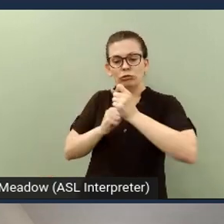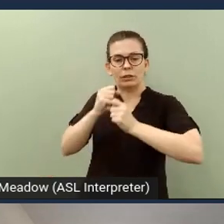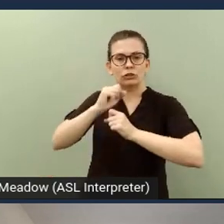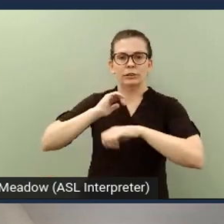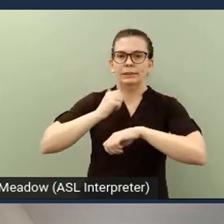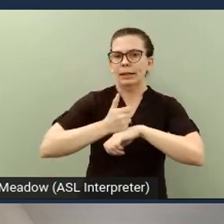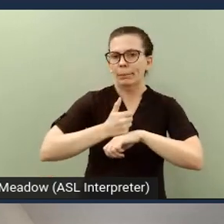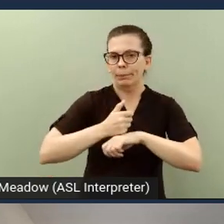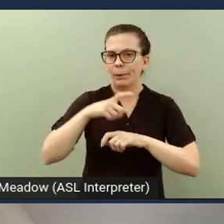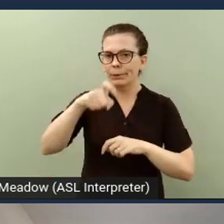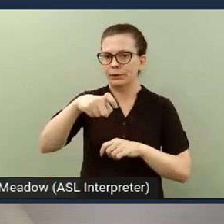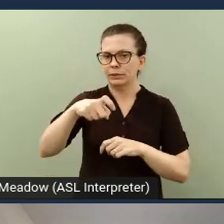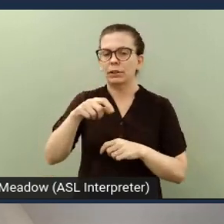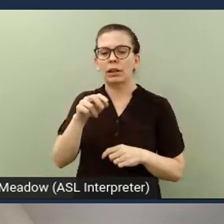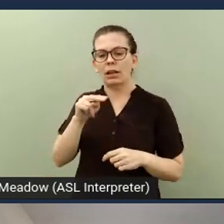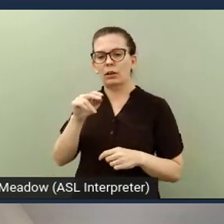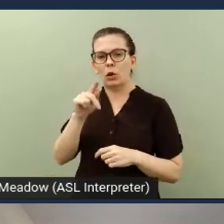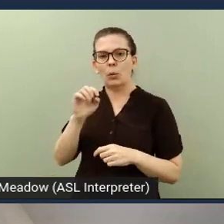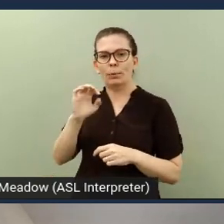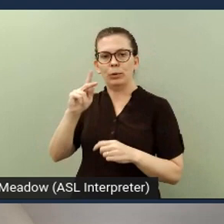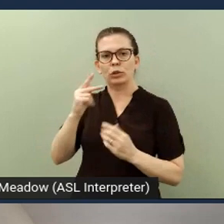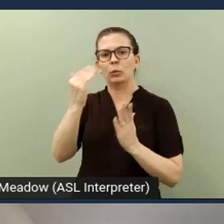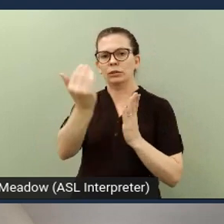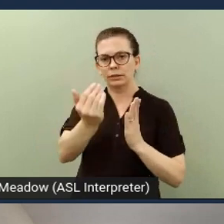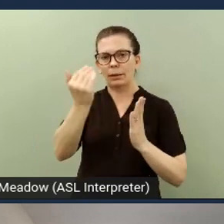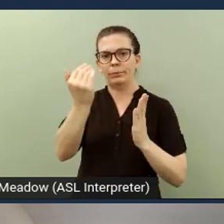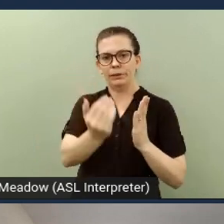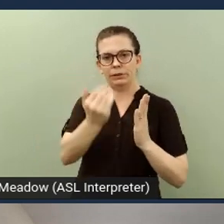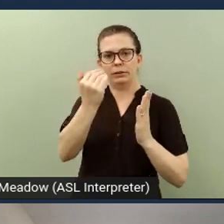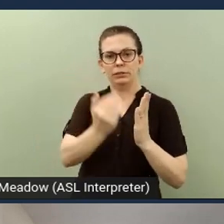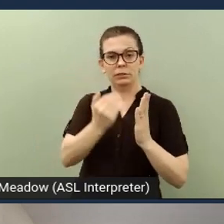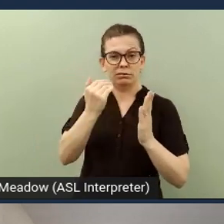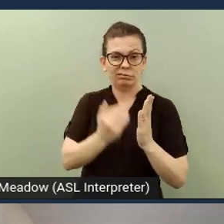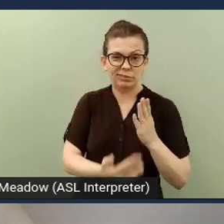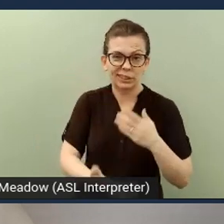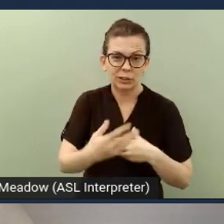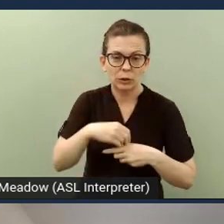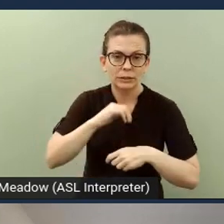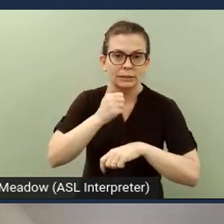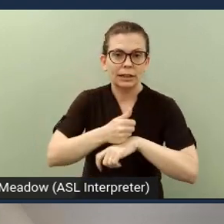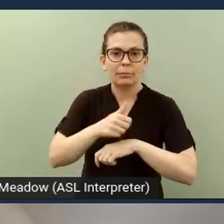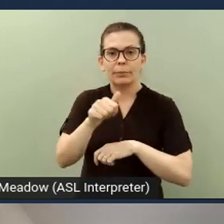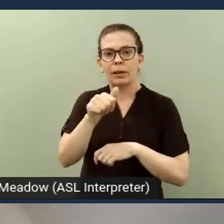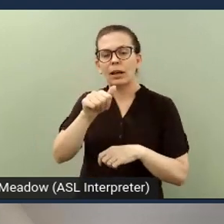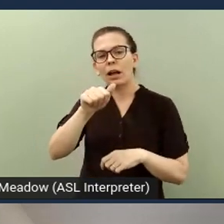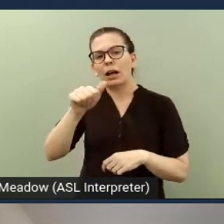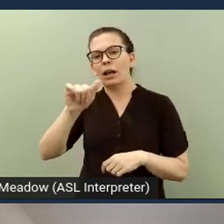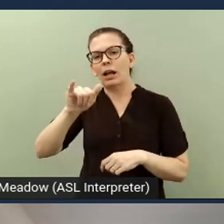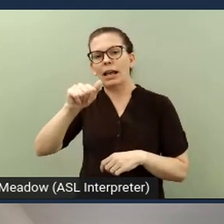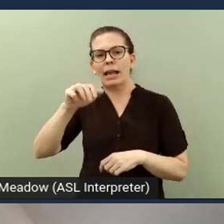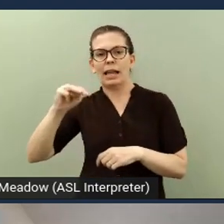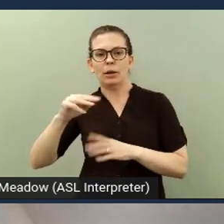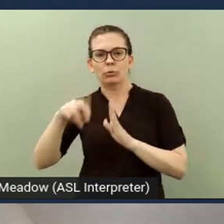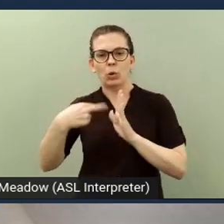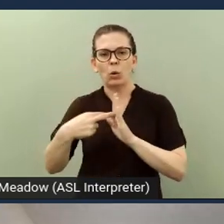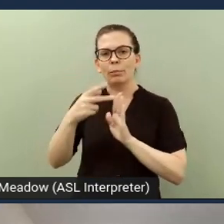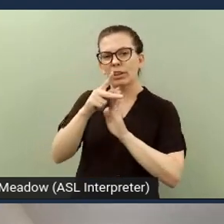and this notebook walks through all of those steps, including setting all the IAM roles and policies that you need so that your pipeline can talk